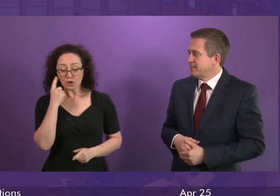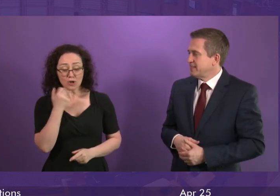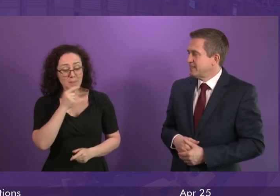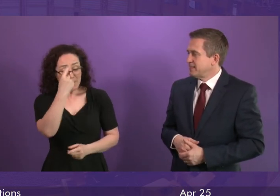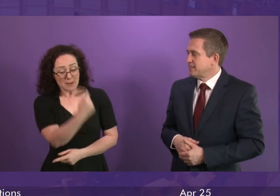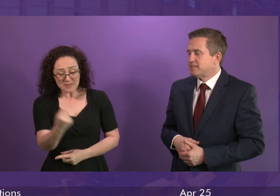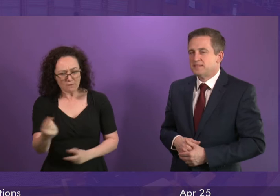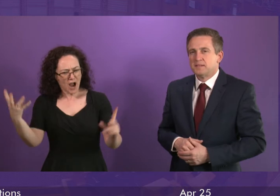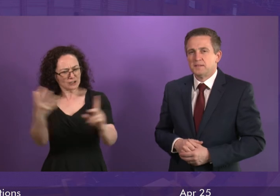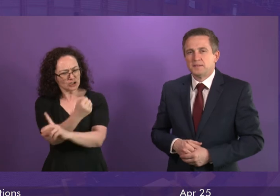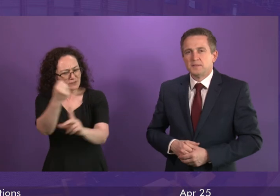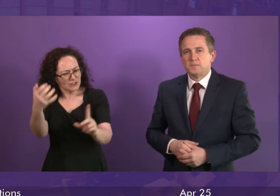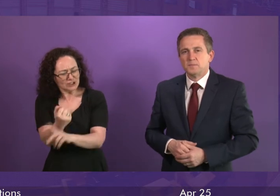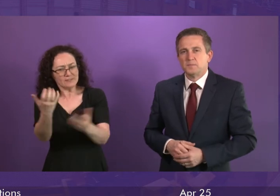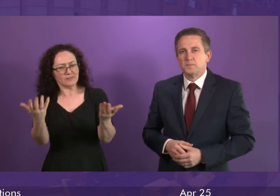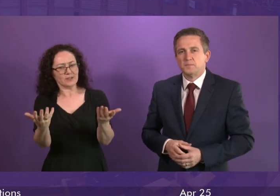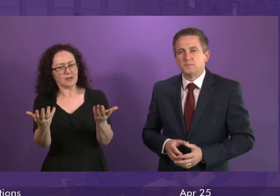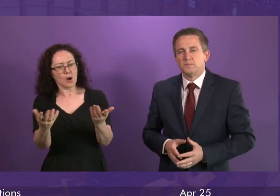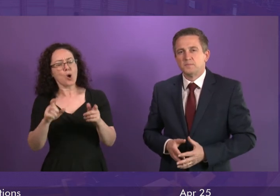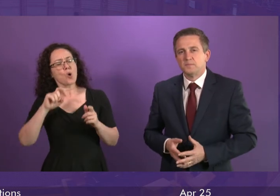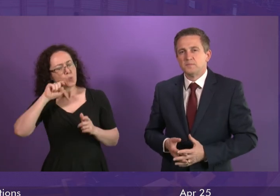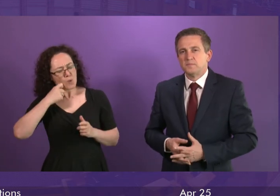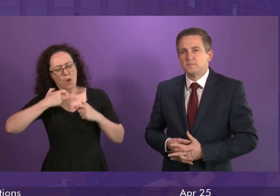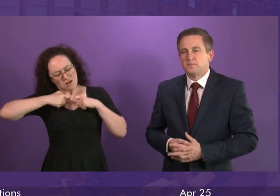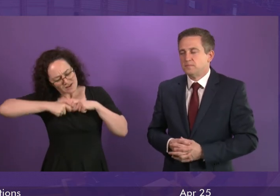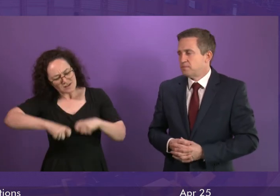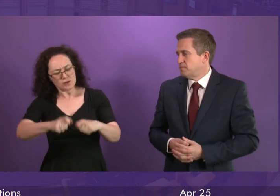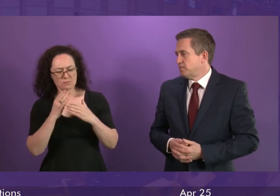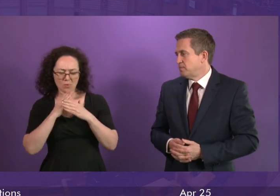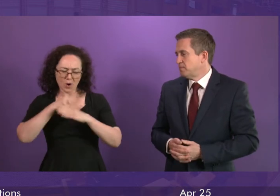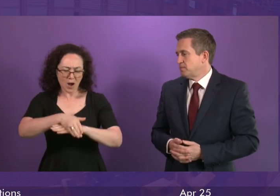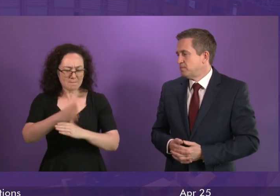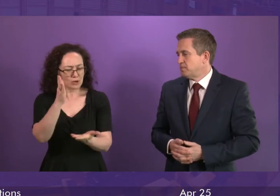We will continue to work to improve Scottish education, but as we do so, we will pay tribute